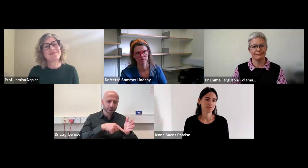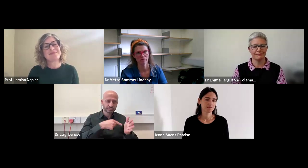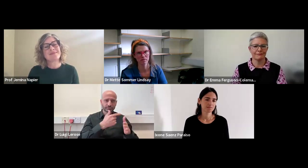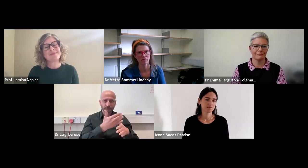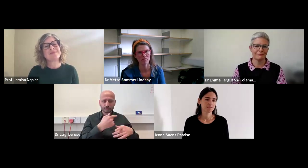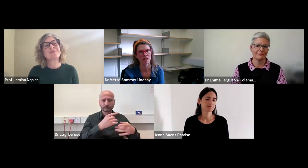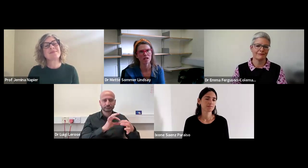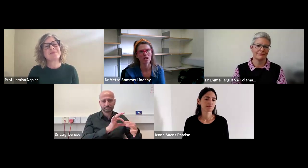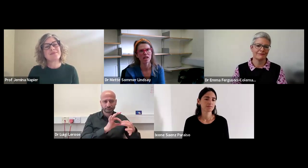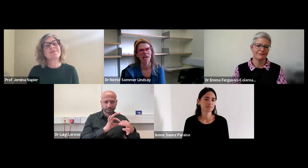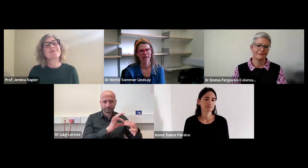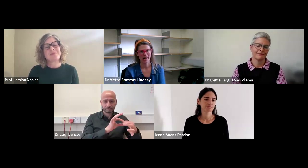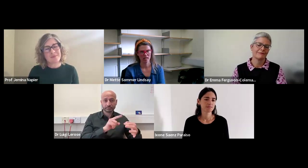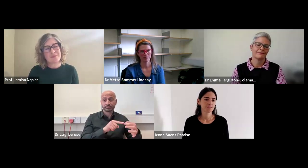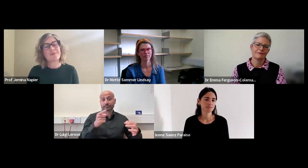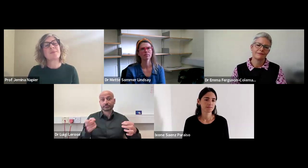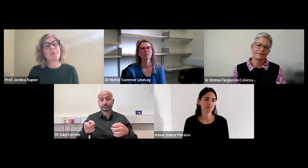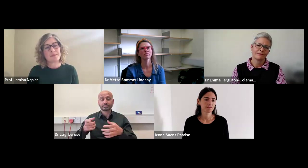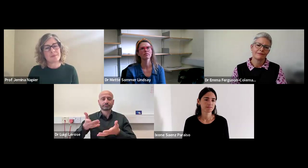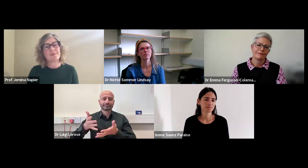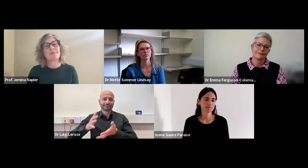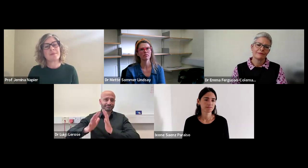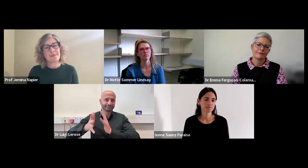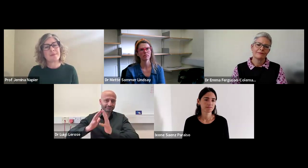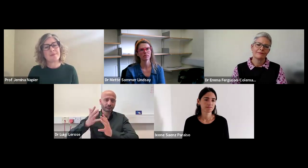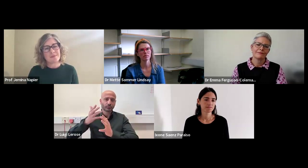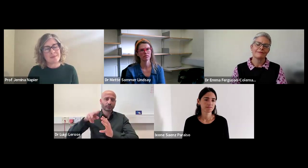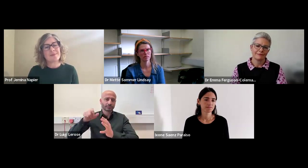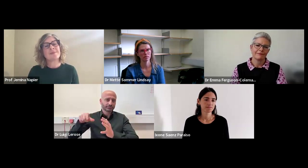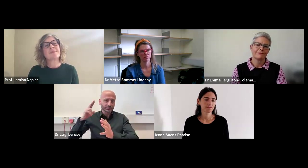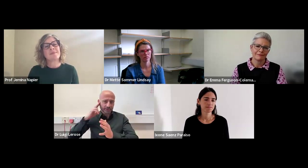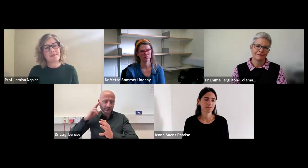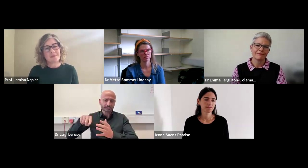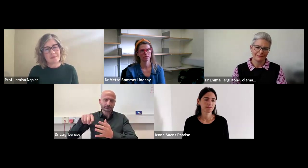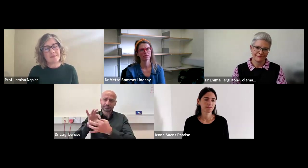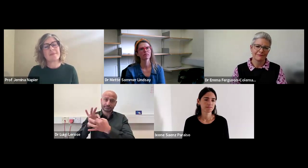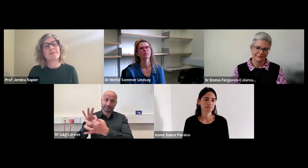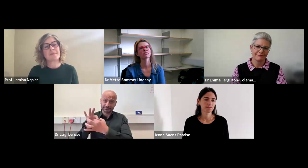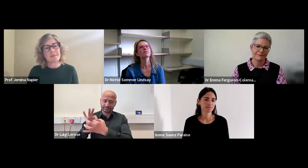aren't deaf, that don't sign but are working on a project with you, and then there are people